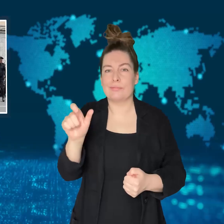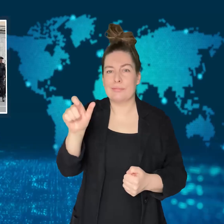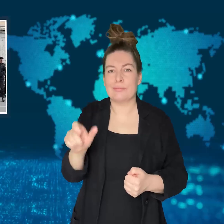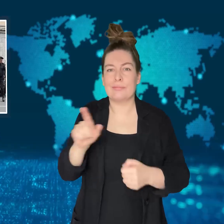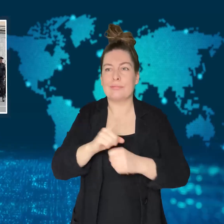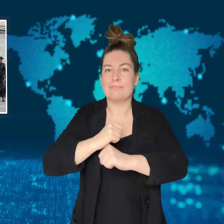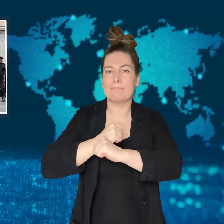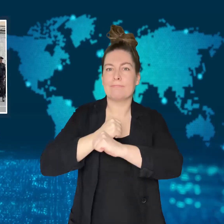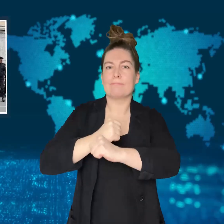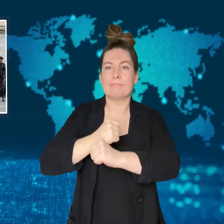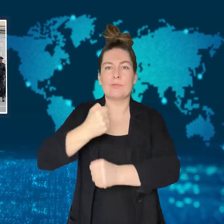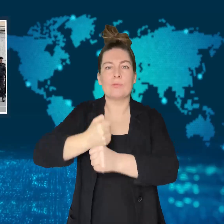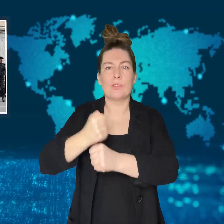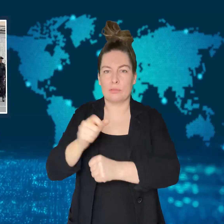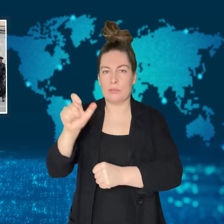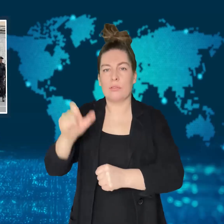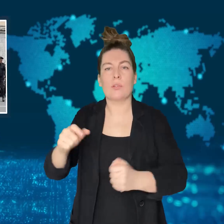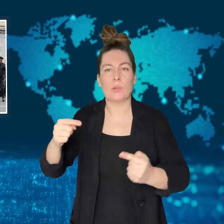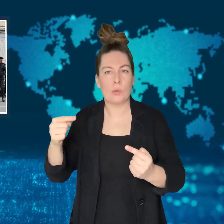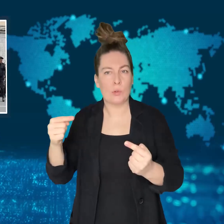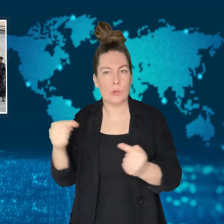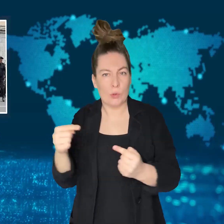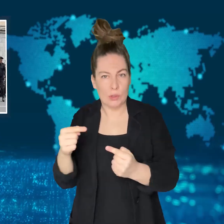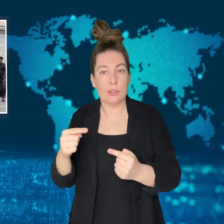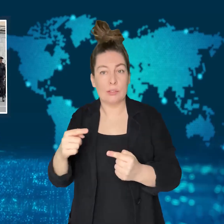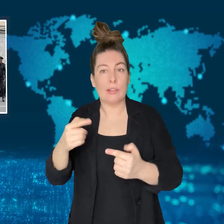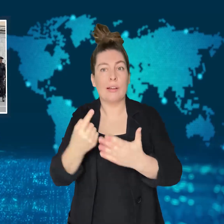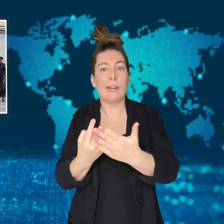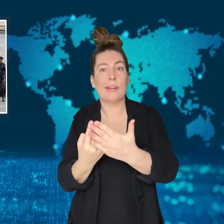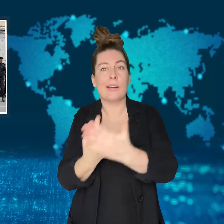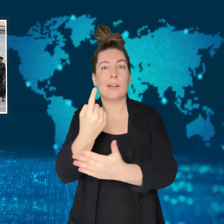A bodyguard for one of the judges was injured.